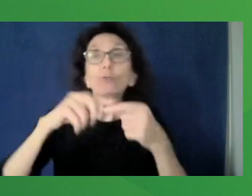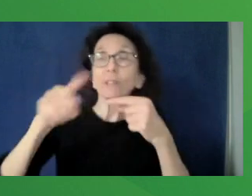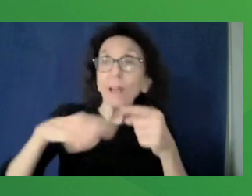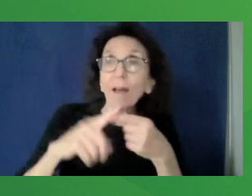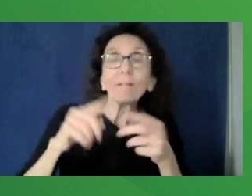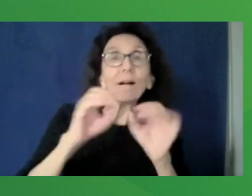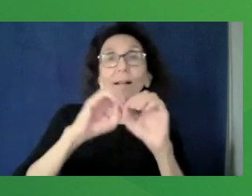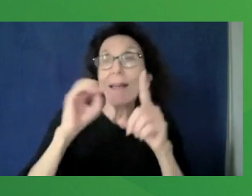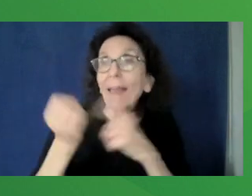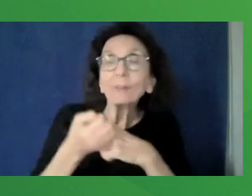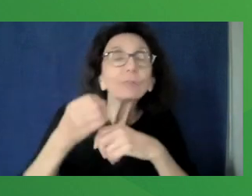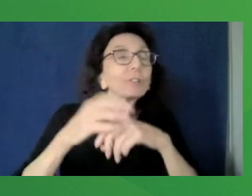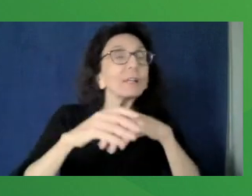I'll let you guys look for a second.